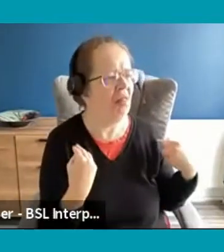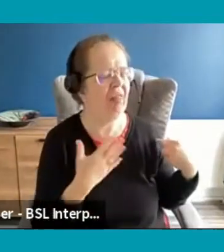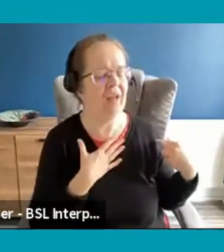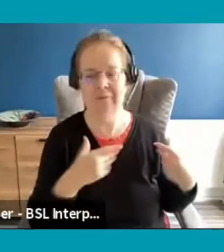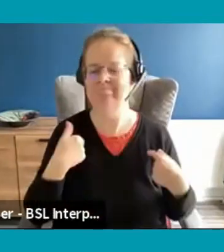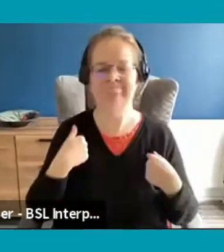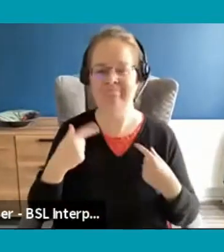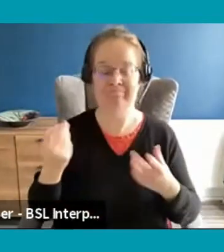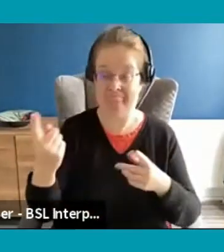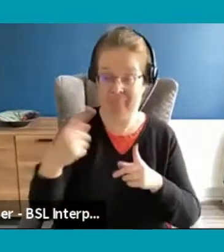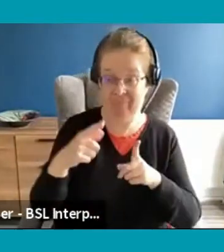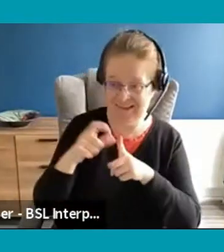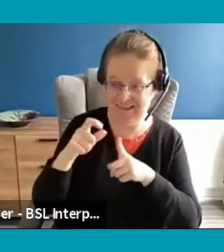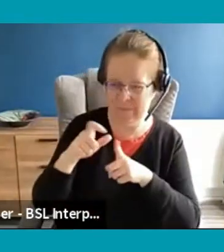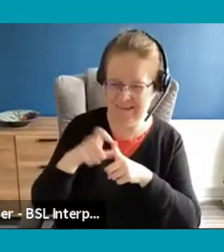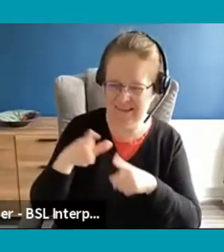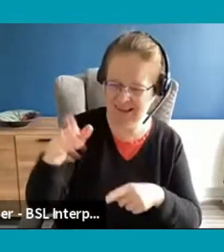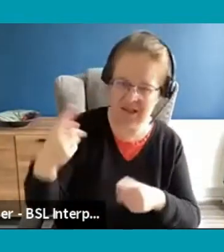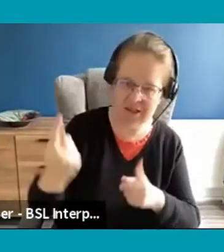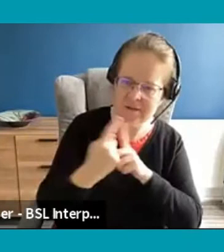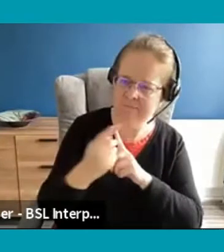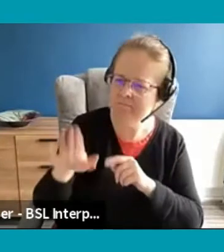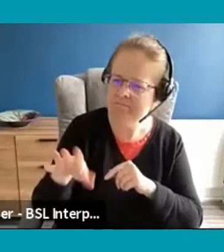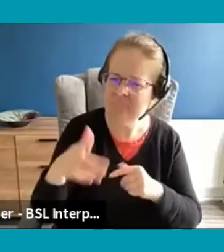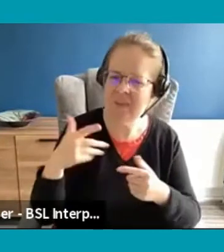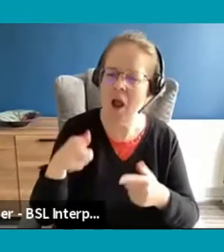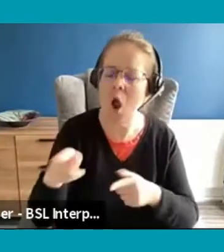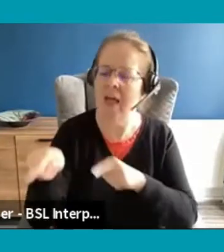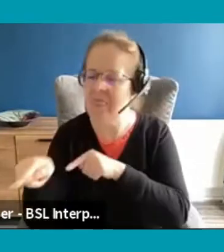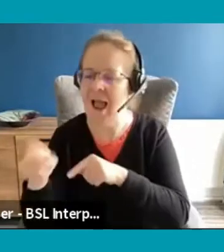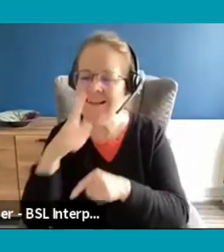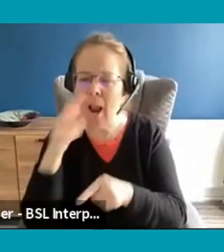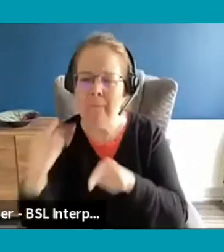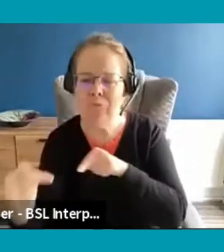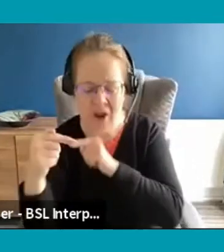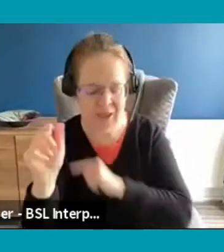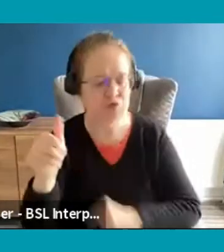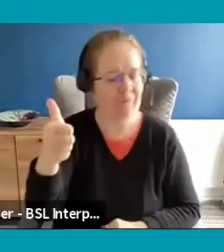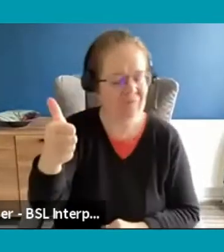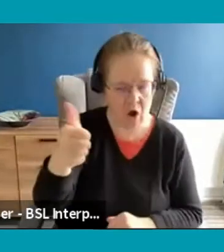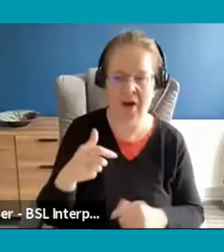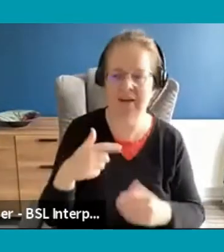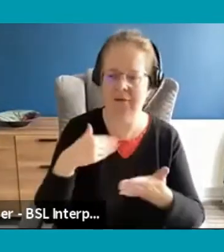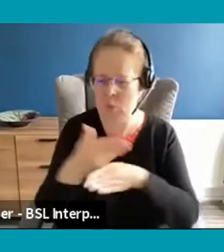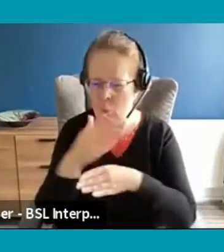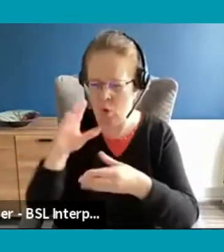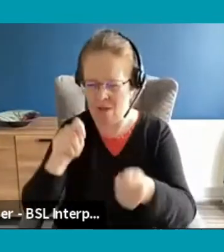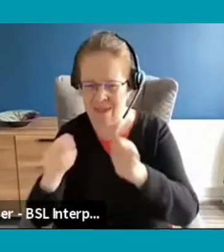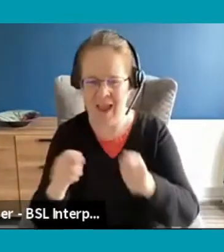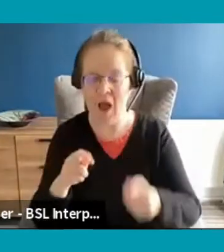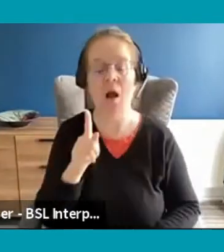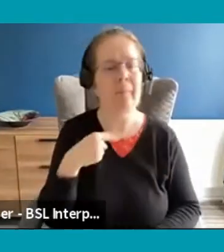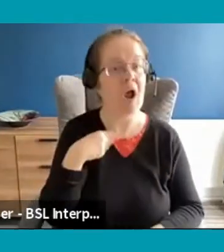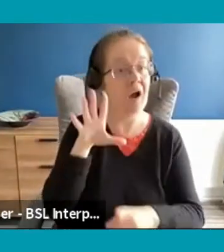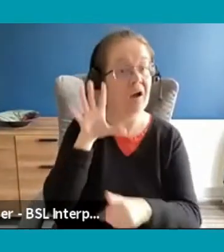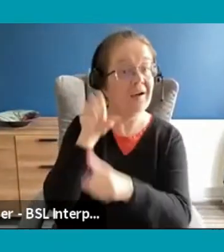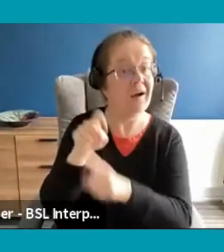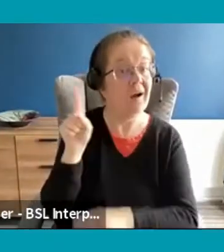To identify things that may be a little bit more challenging and work with them, what we soon identified was that. Actually,